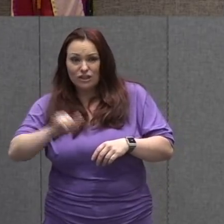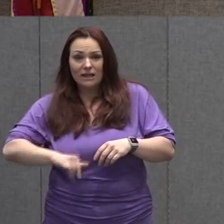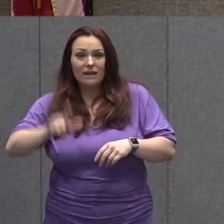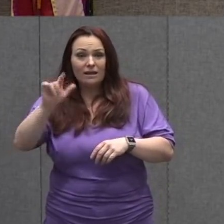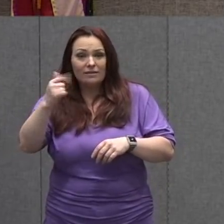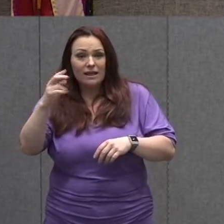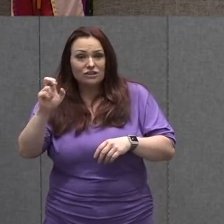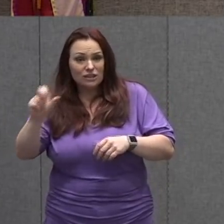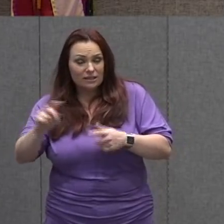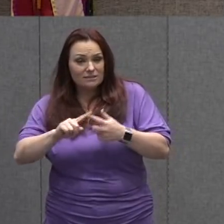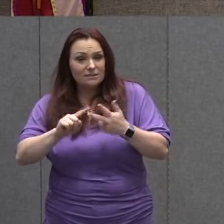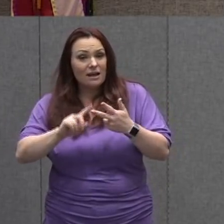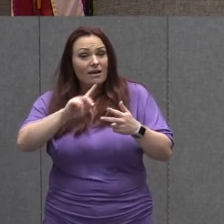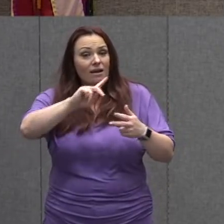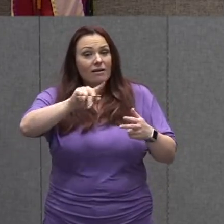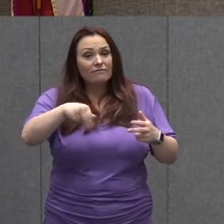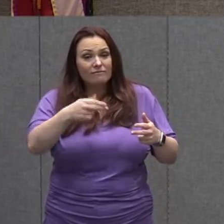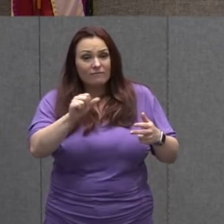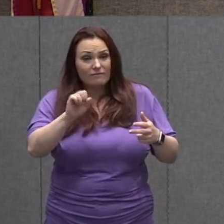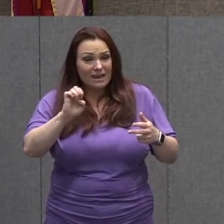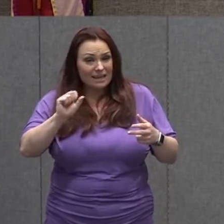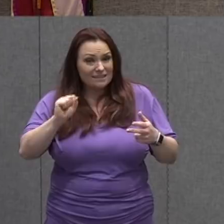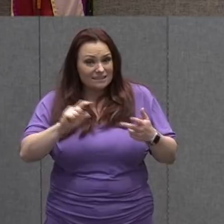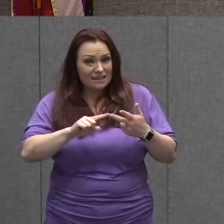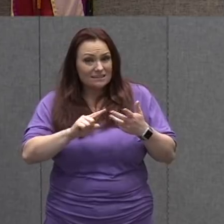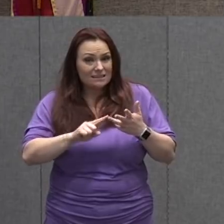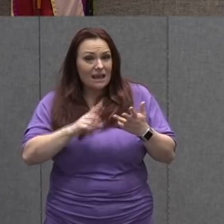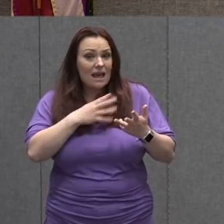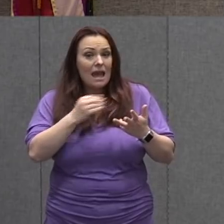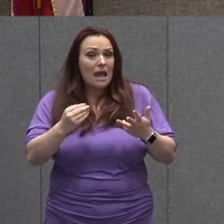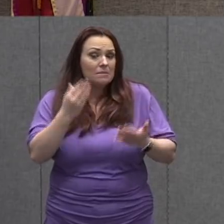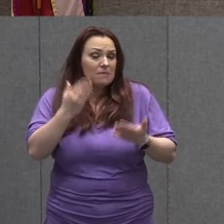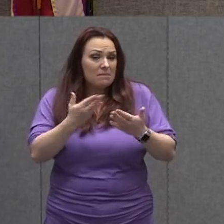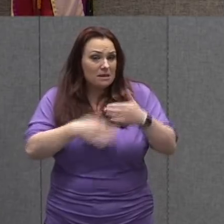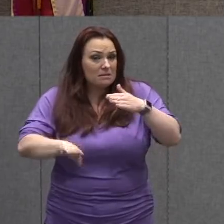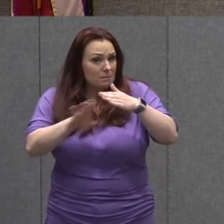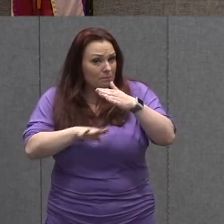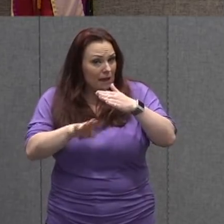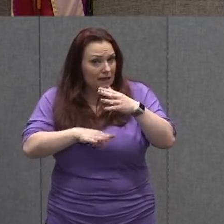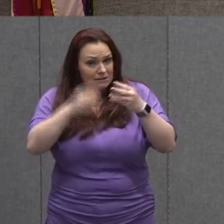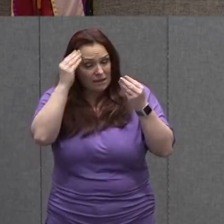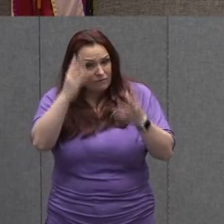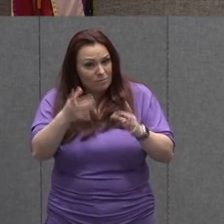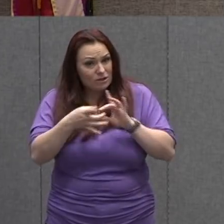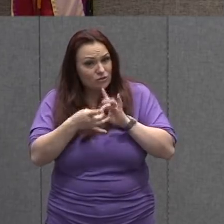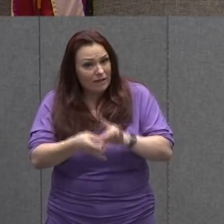about the Moon, which one, do I think, is about,